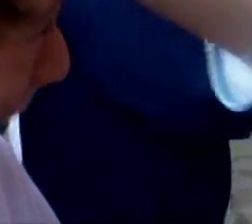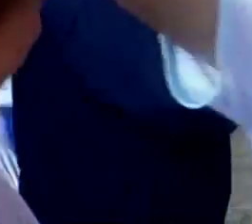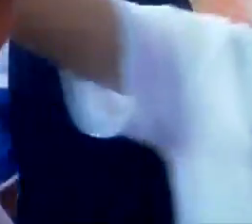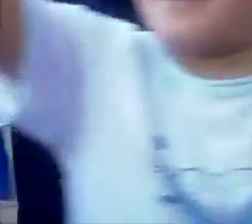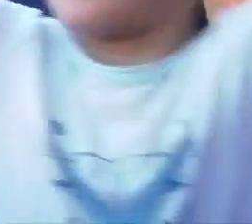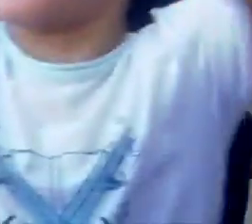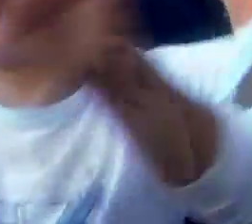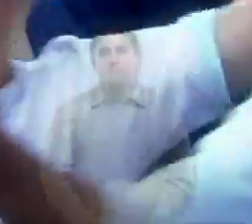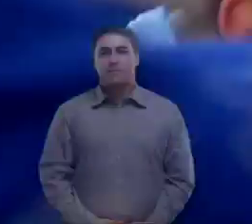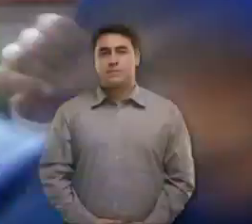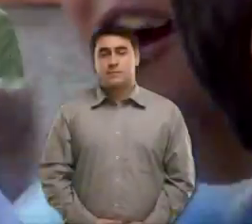Then, the methodology itself made me realize that he had a good understanding of the facts.